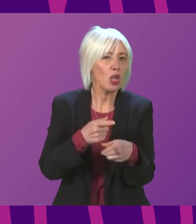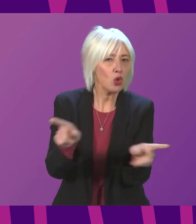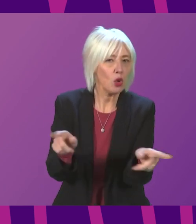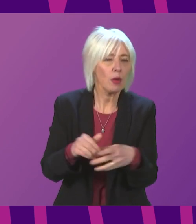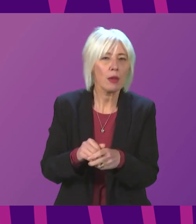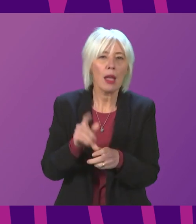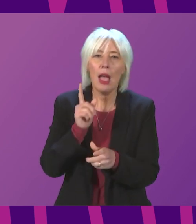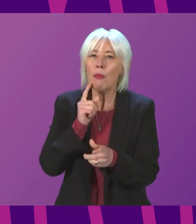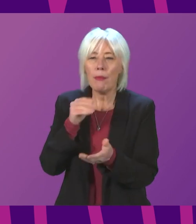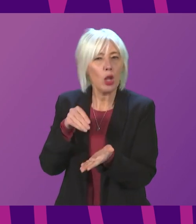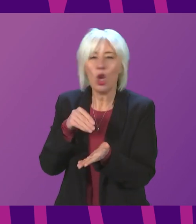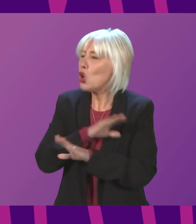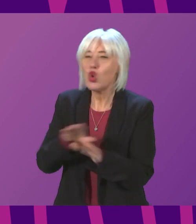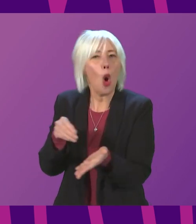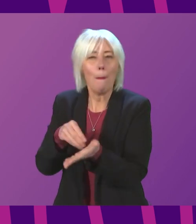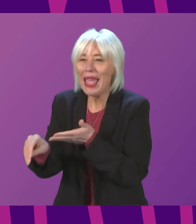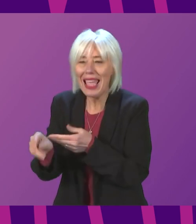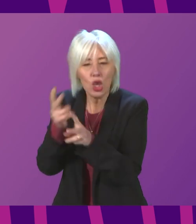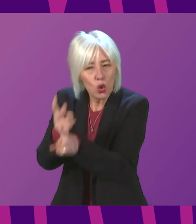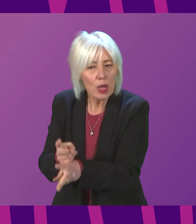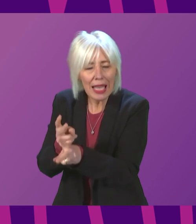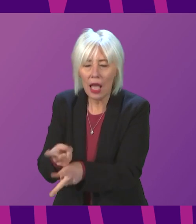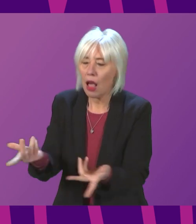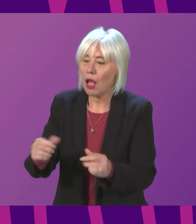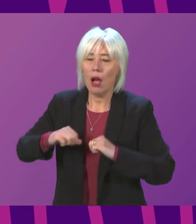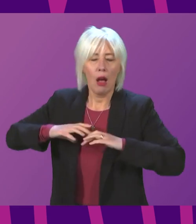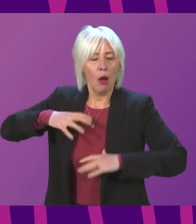Unpaid carers are absolutely broken. Many of them have not had a break for nearly two